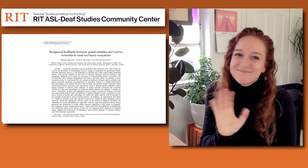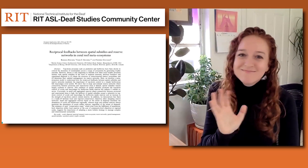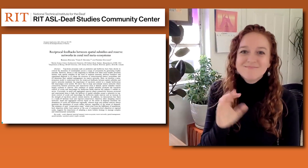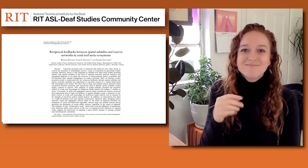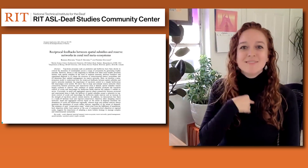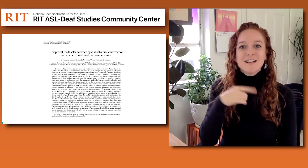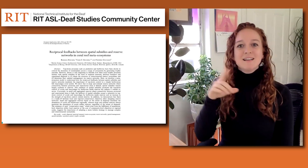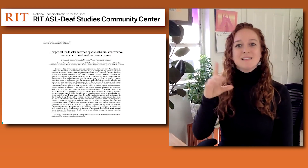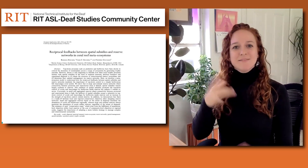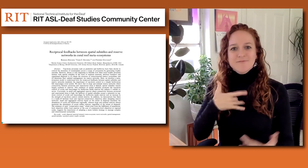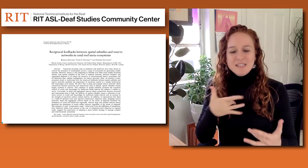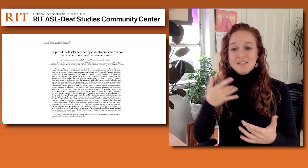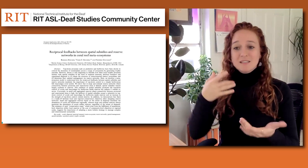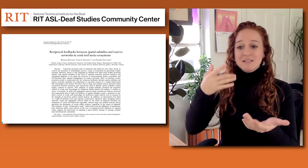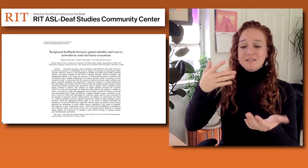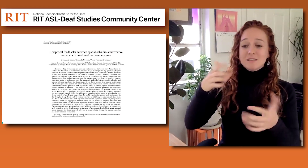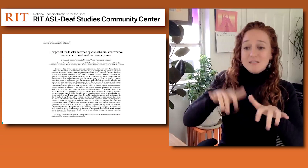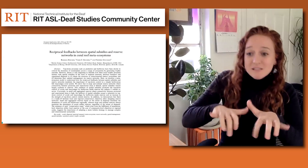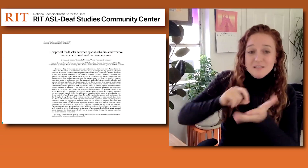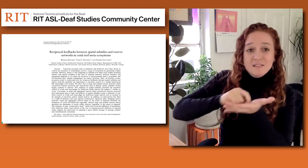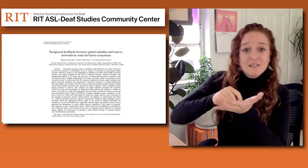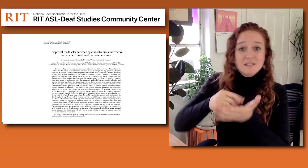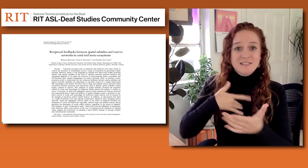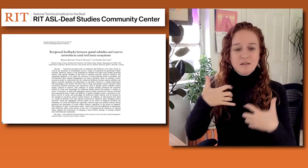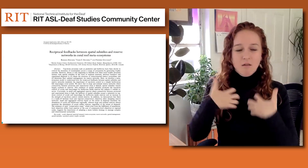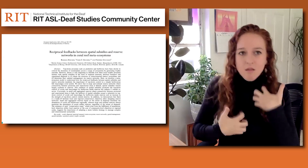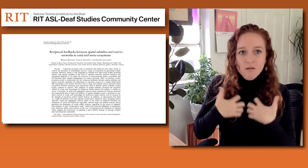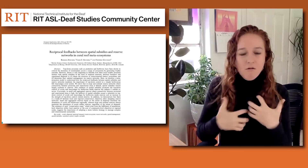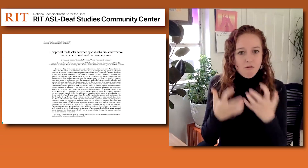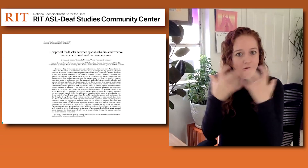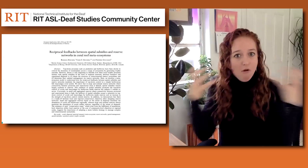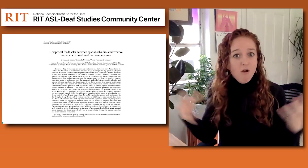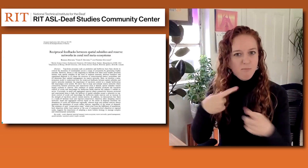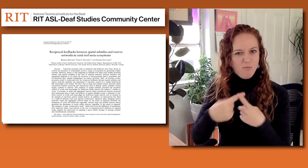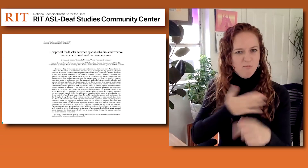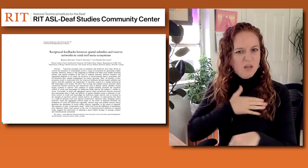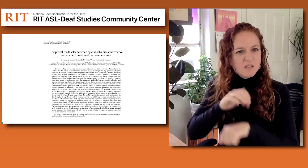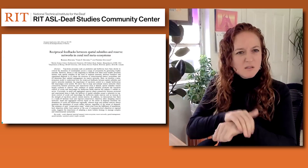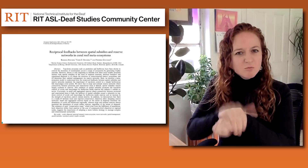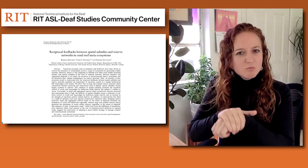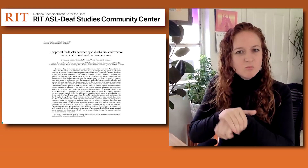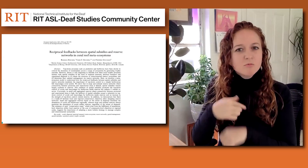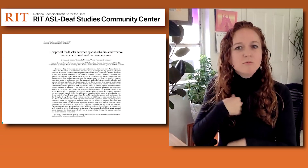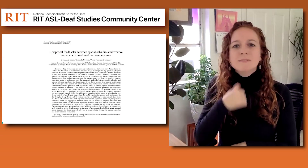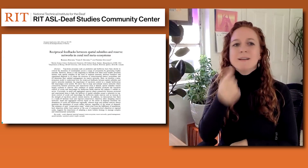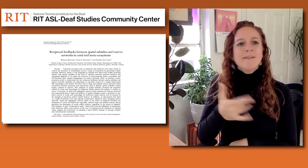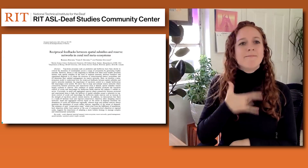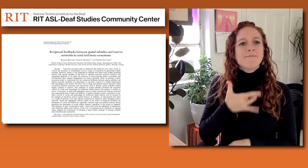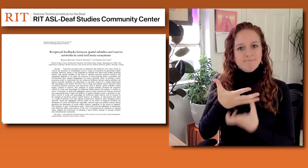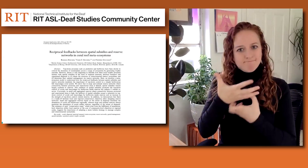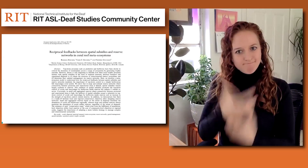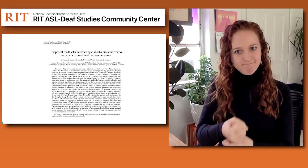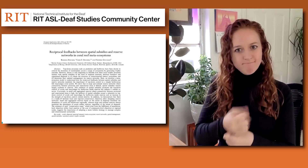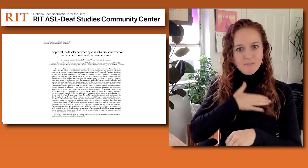It wasn't without its bumps, foregoing an interpreter in the room. There was a lot of tugging back and forth.